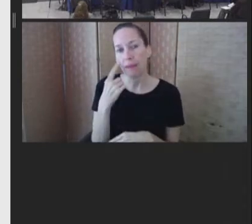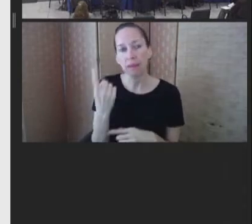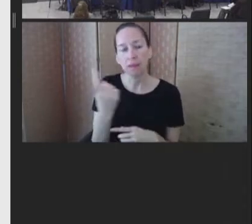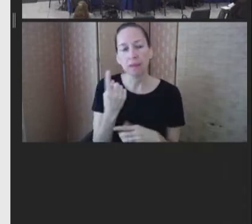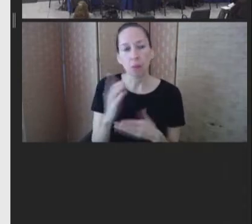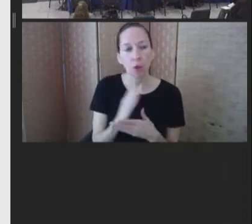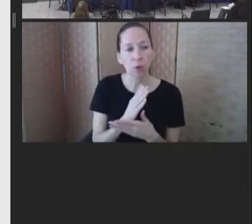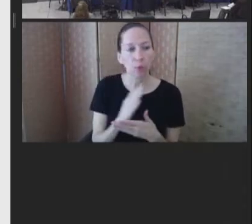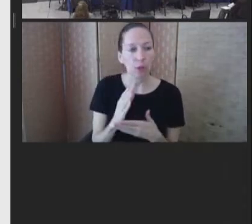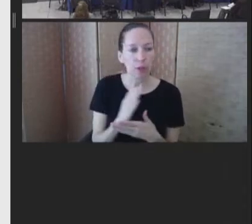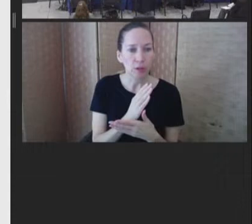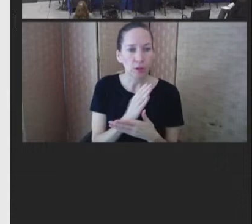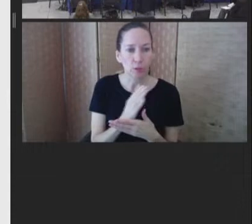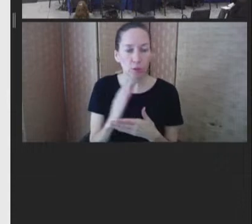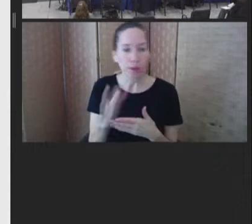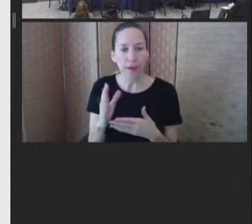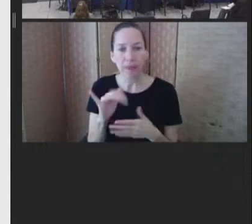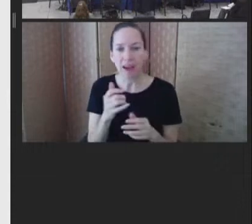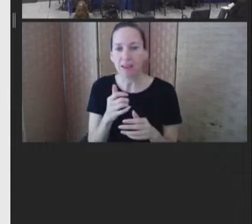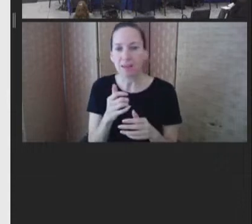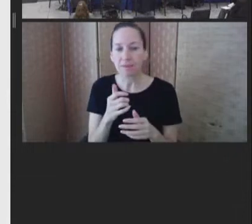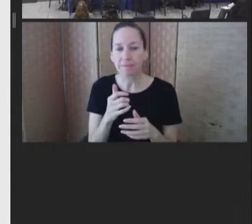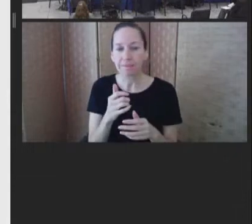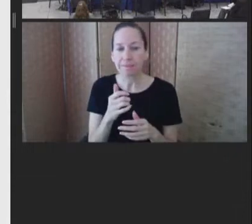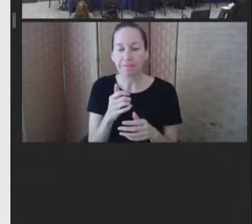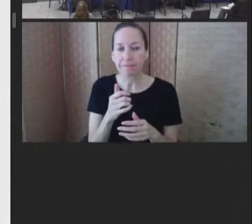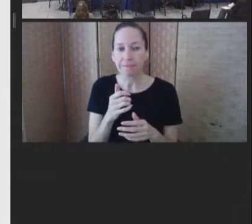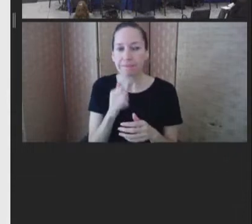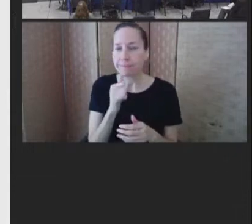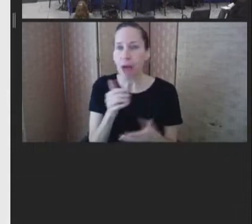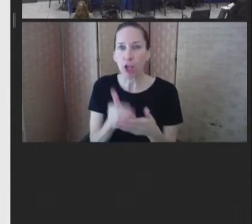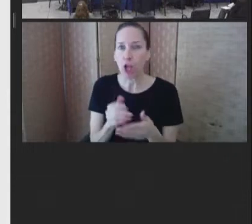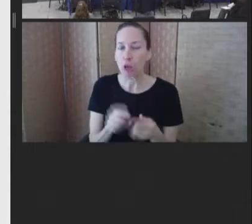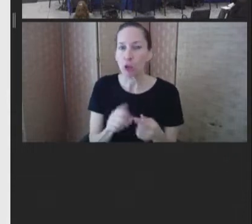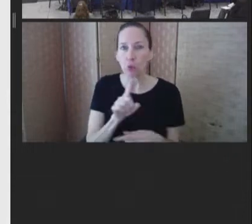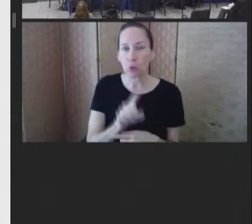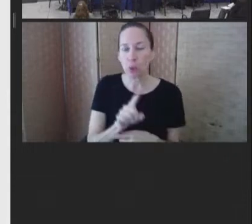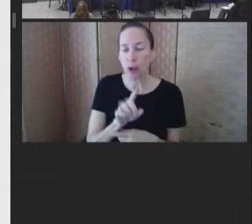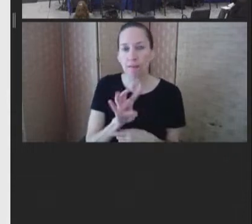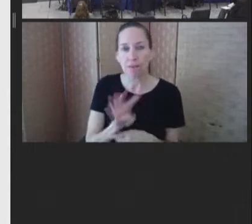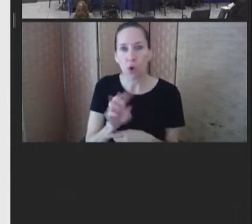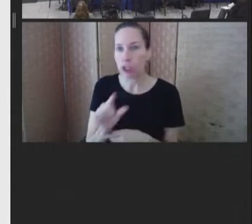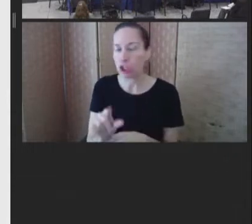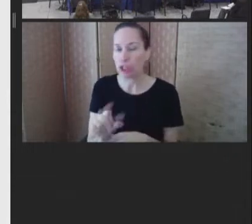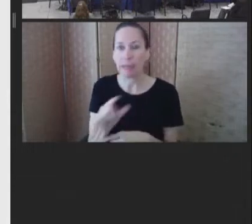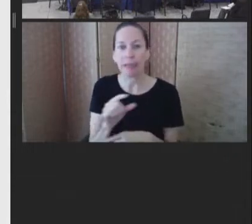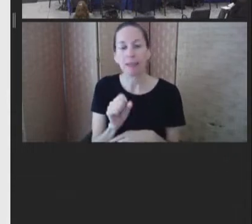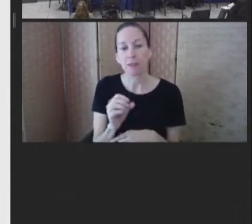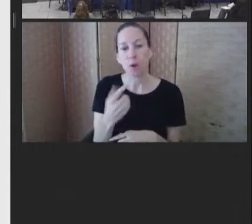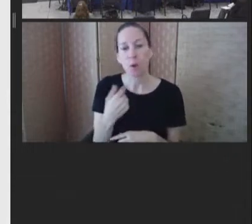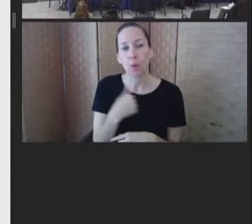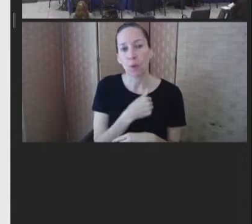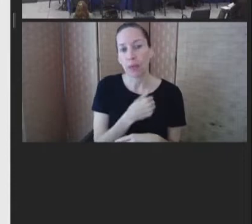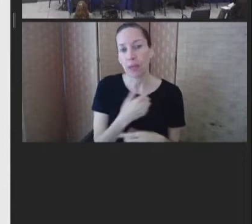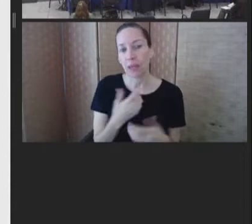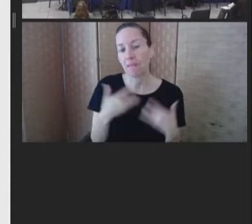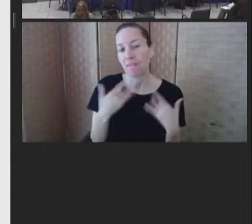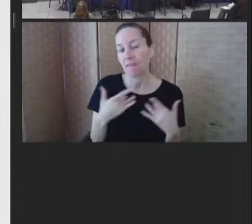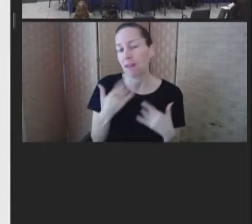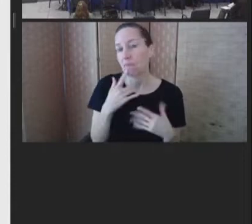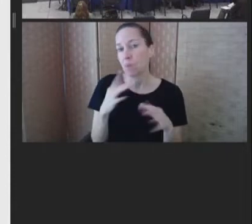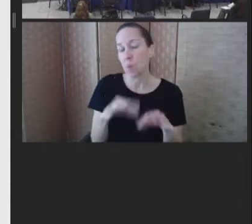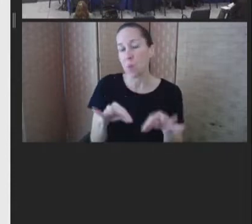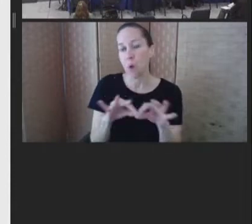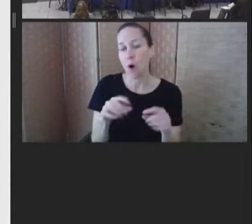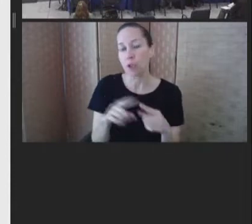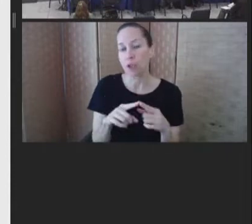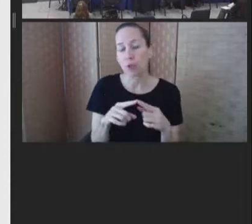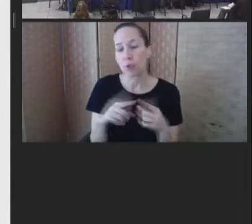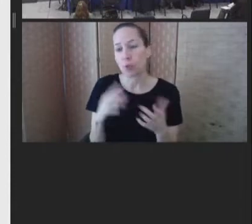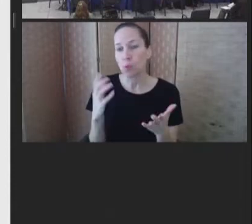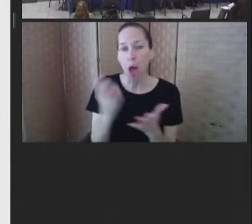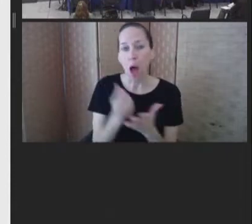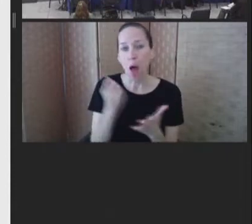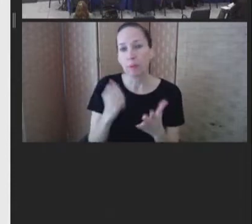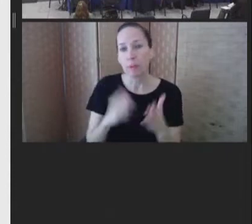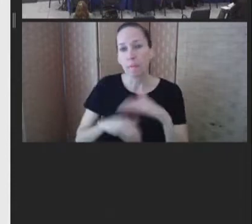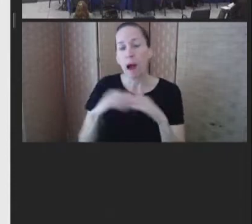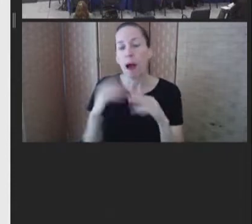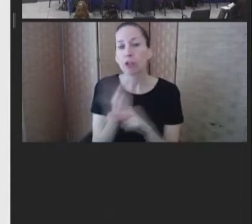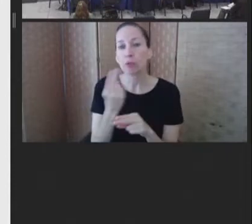but quite far from D614G. Making the case that it's critical to optimize our vaccine. Next slide.